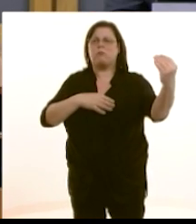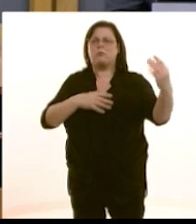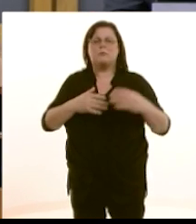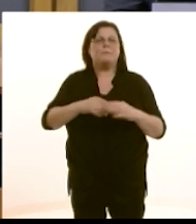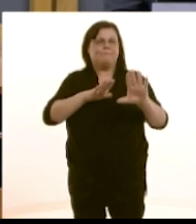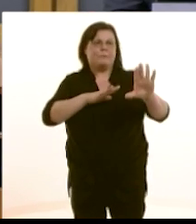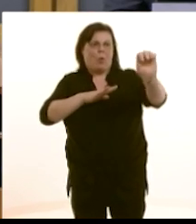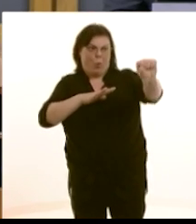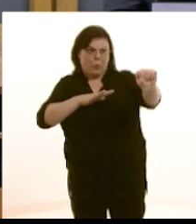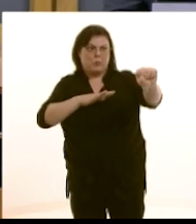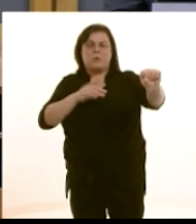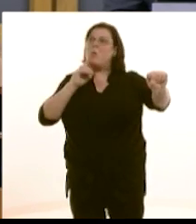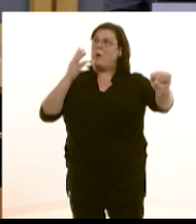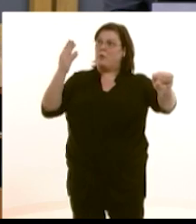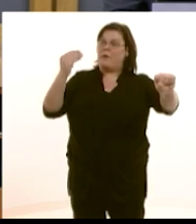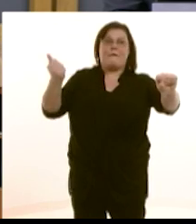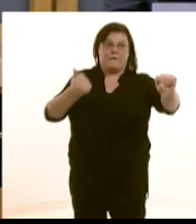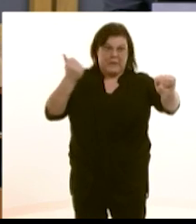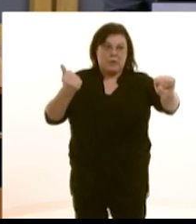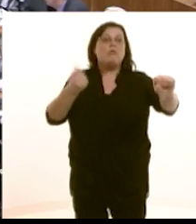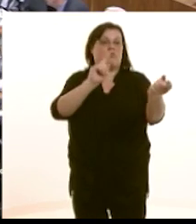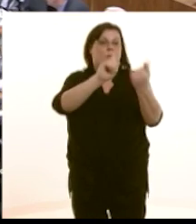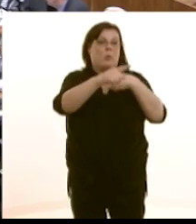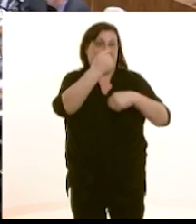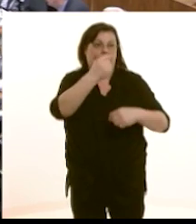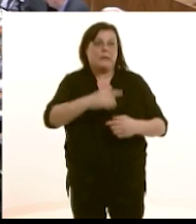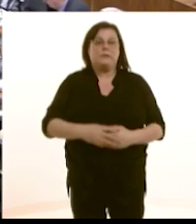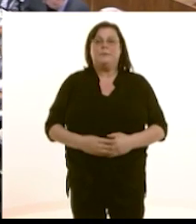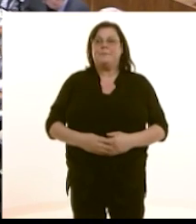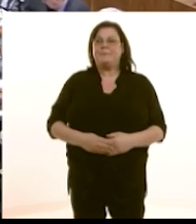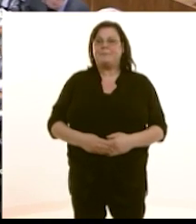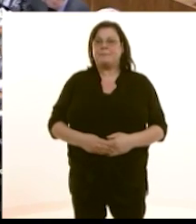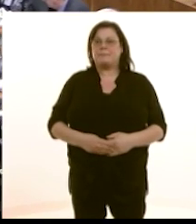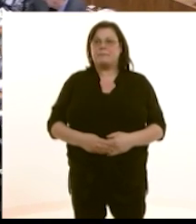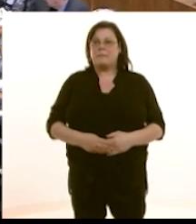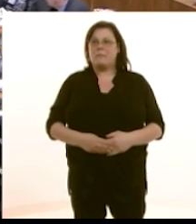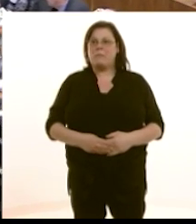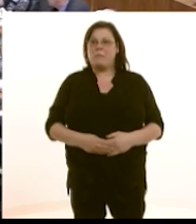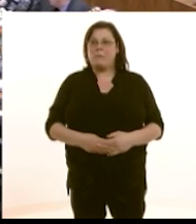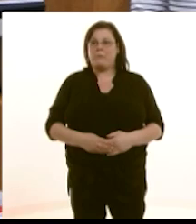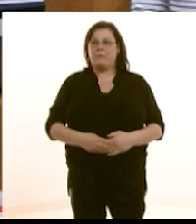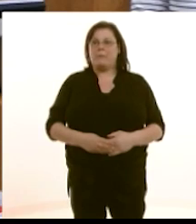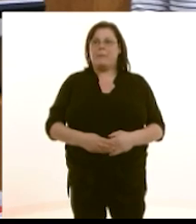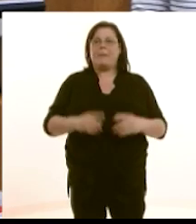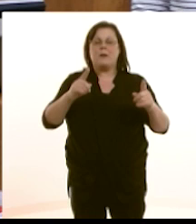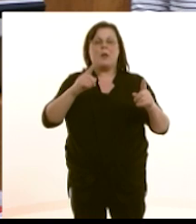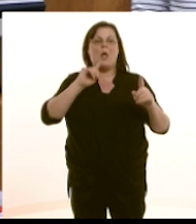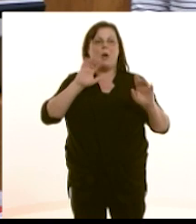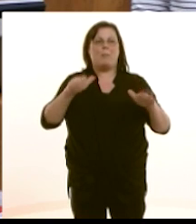have to wait until heís finished. First Minister. Carwyn Jones: I will move on, having used